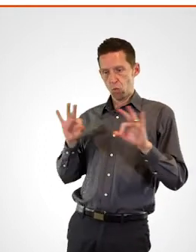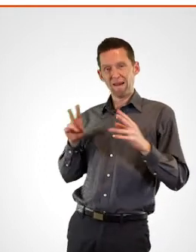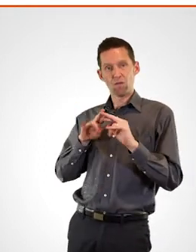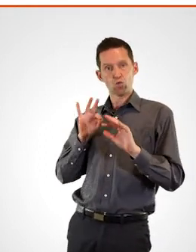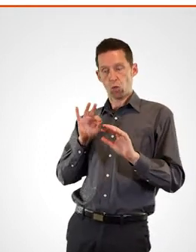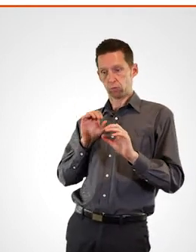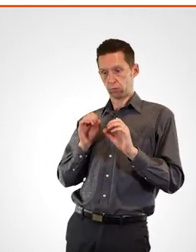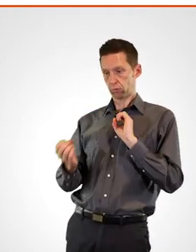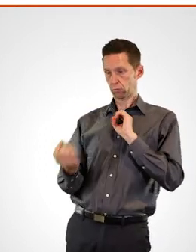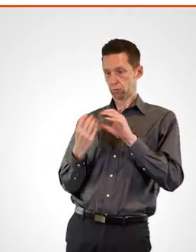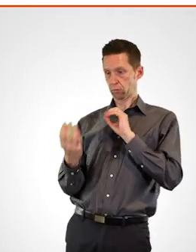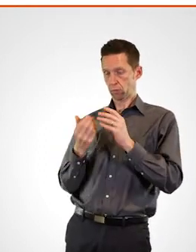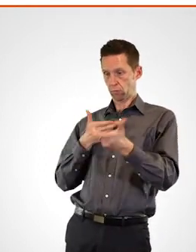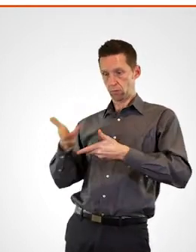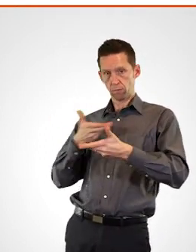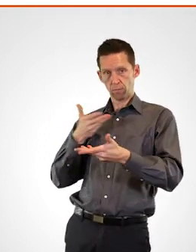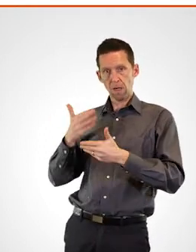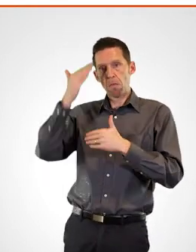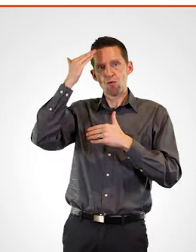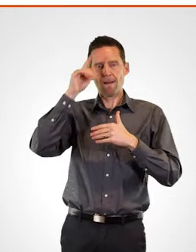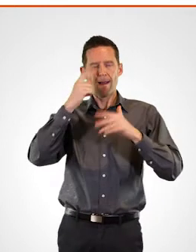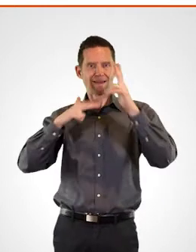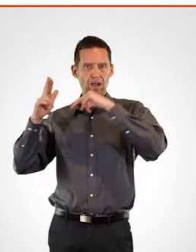the brain's architecture doesn't form as expected